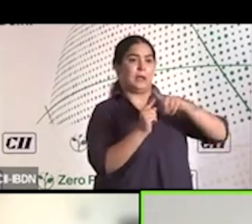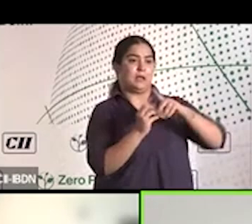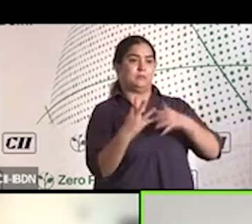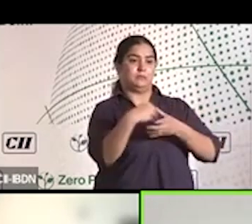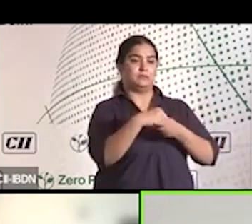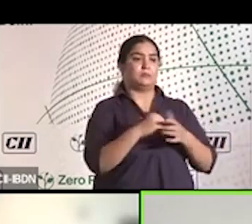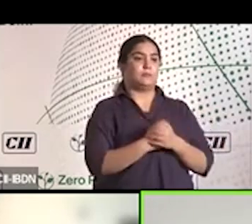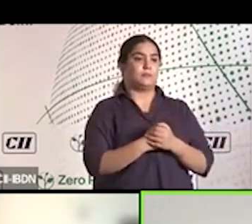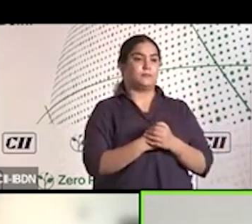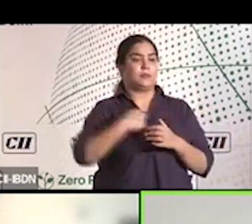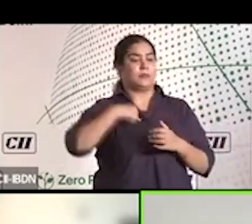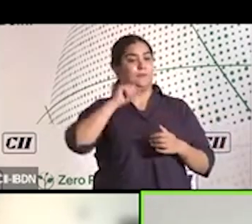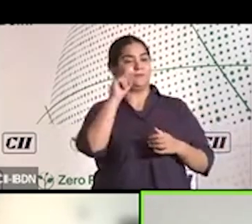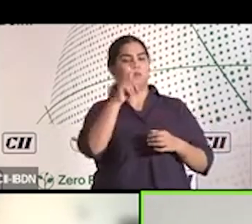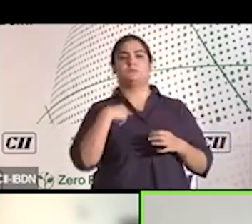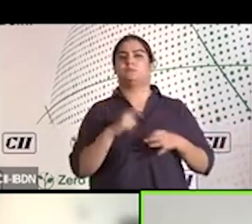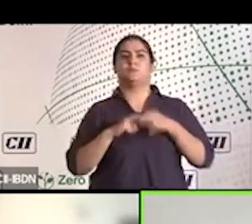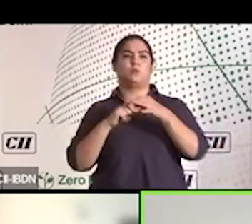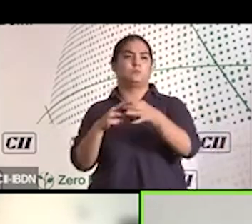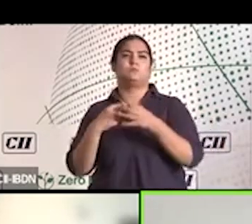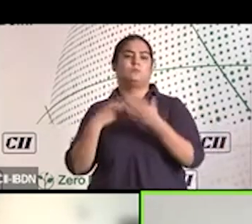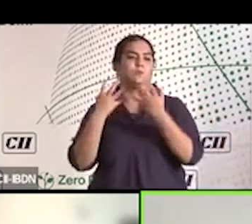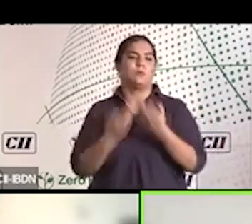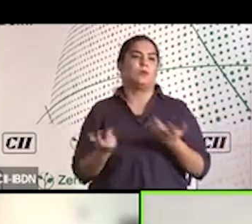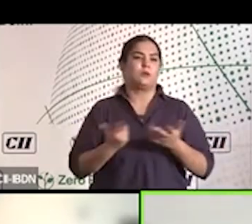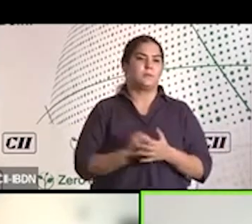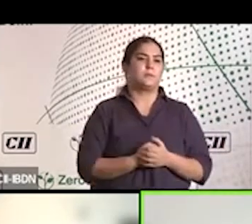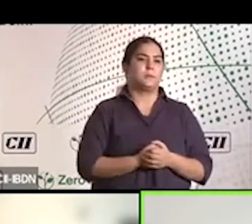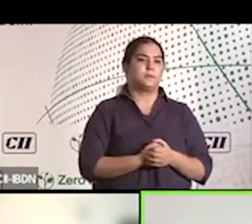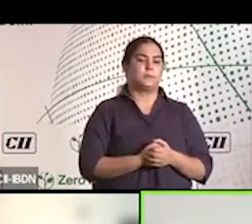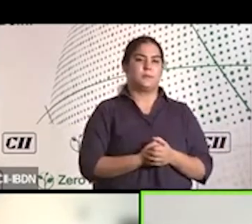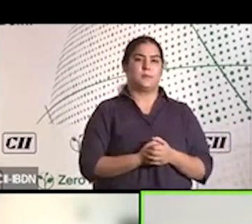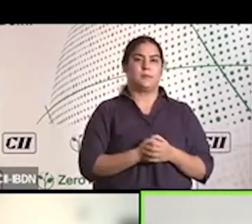My first question to you is Mendes doing a lot of work